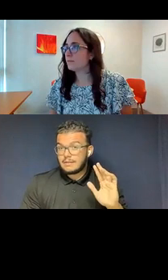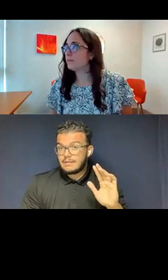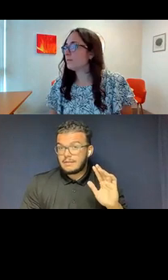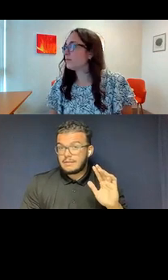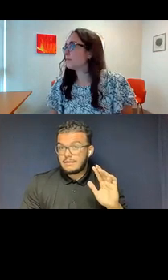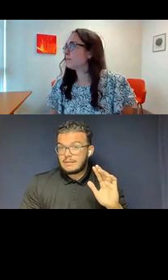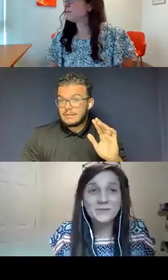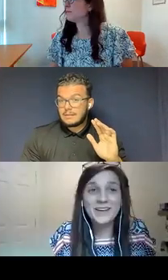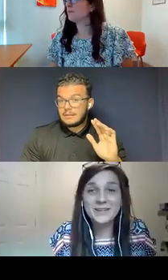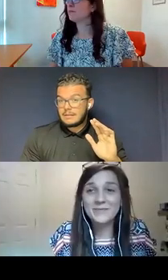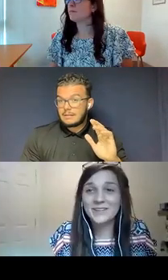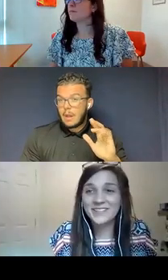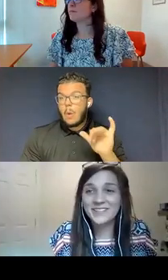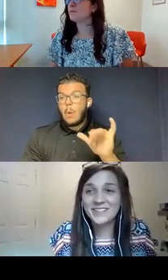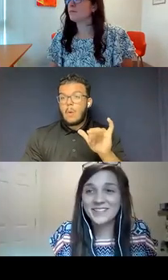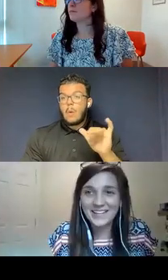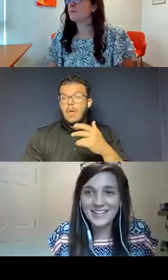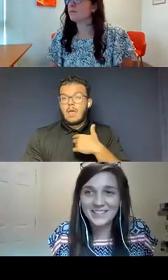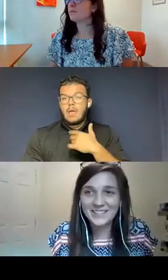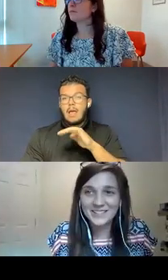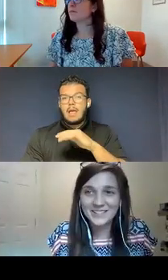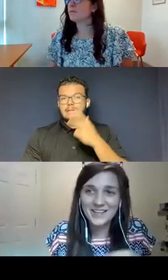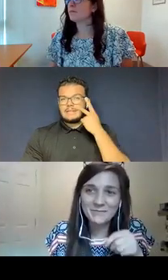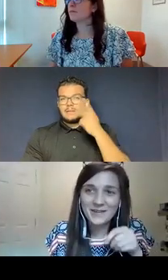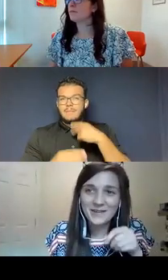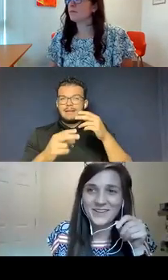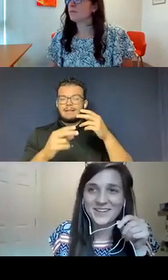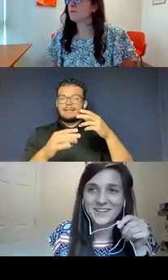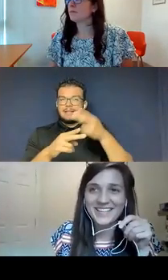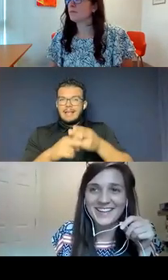Oh, I typed my name on two slides. So that's embarrassing. You can all see that now.